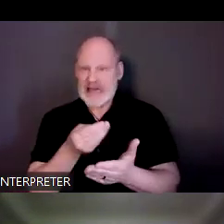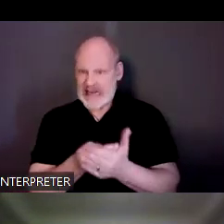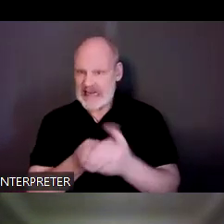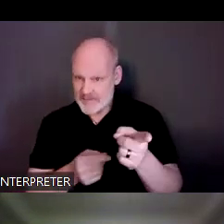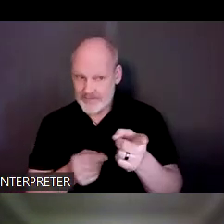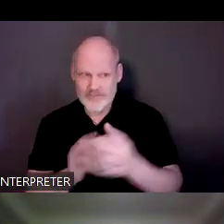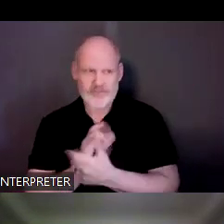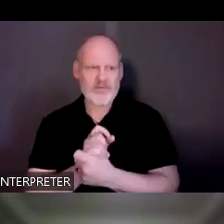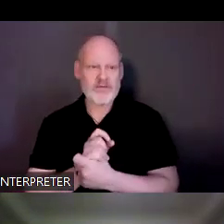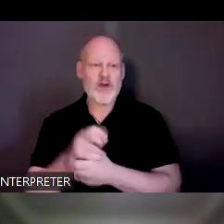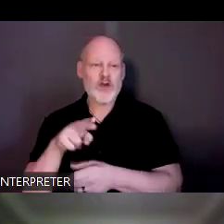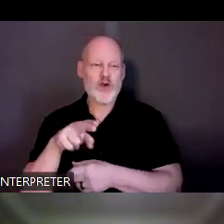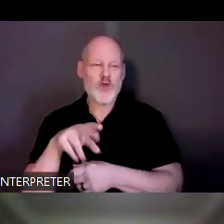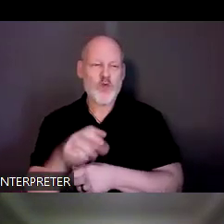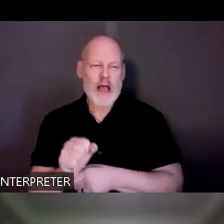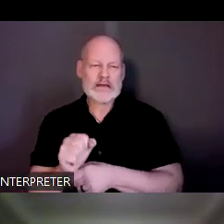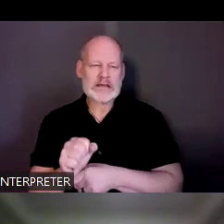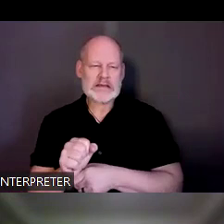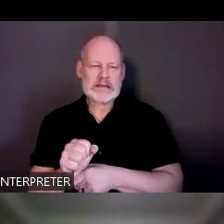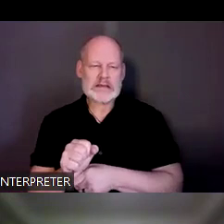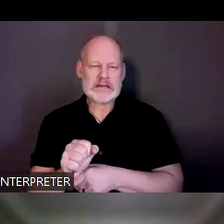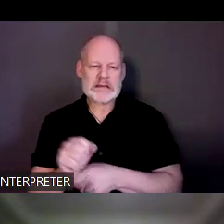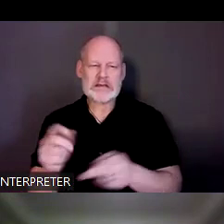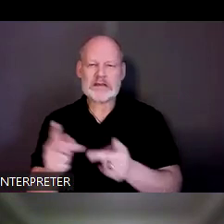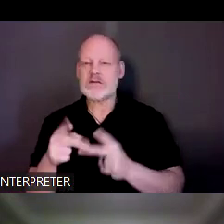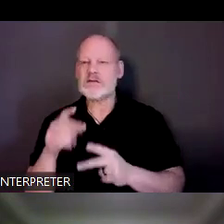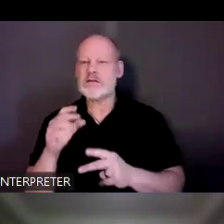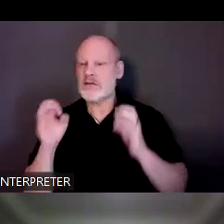of Education has put out this resource the very first link there around Federal funding